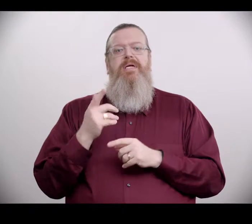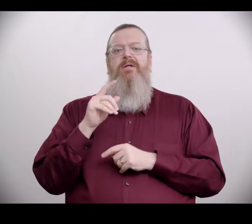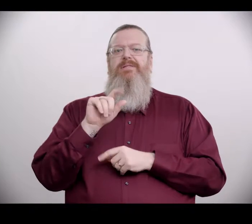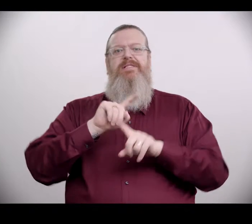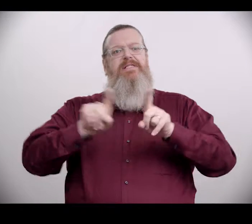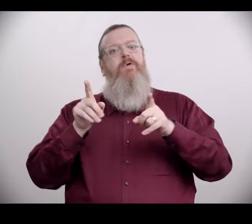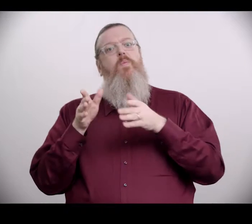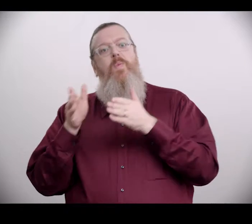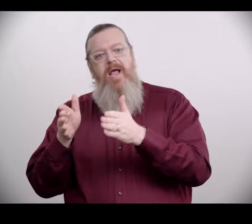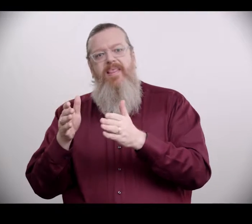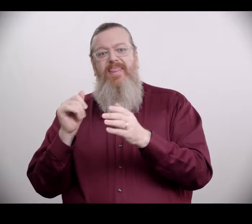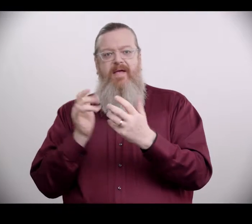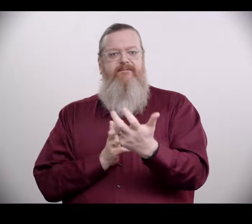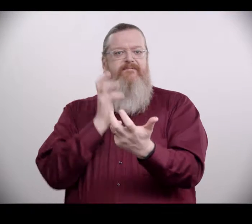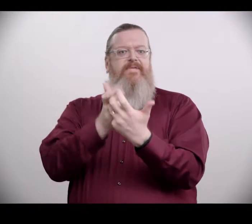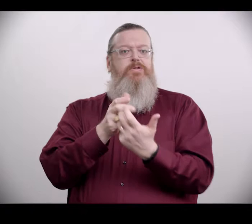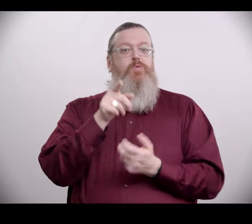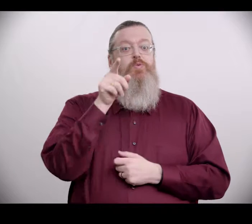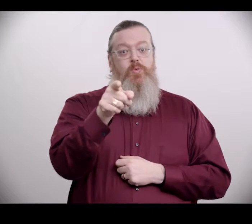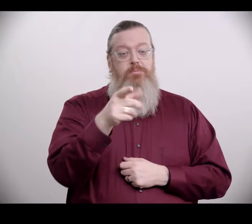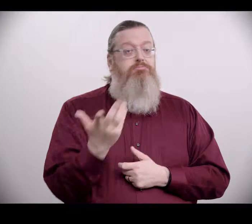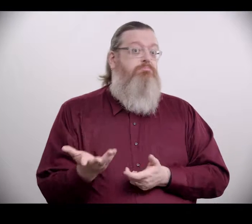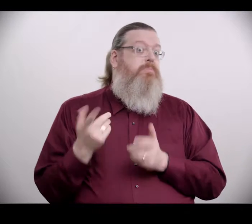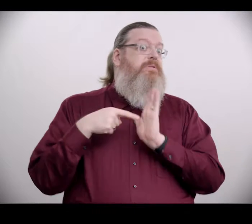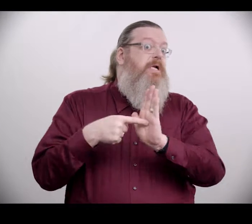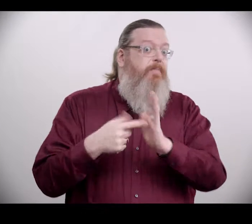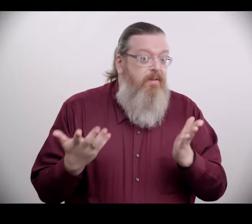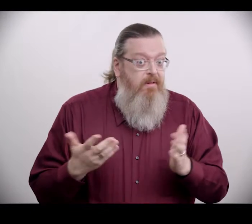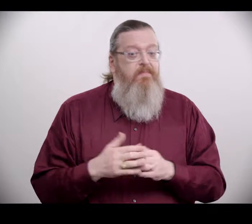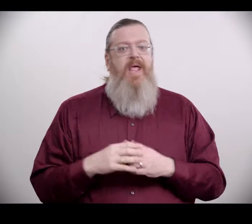that works best for you. This includes: